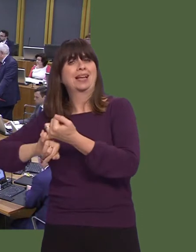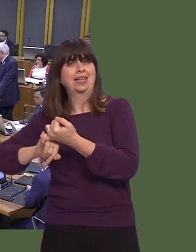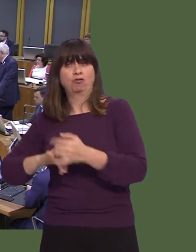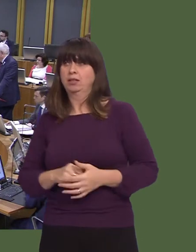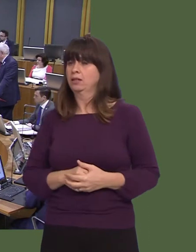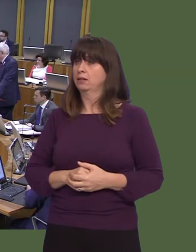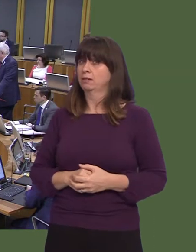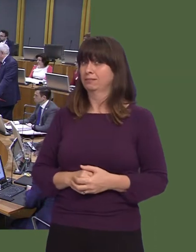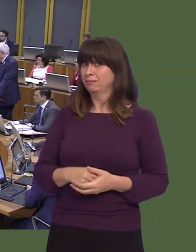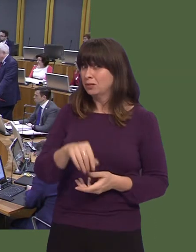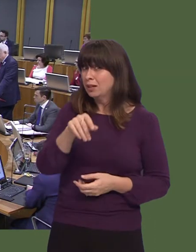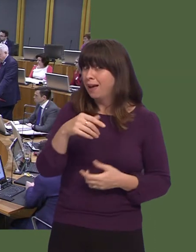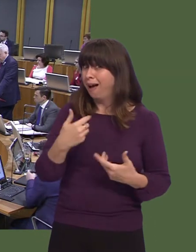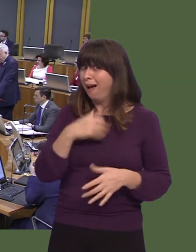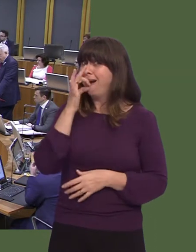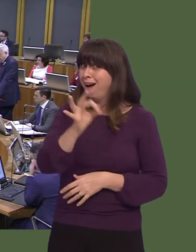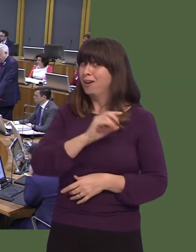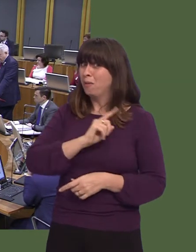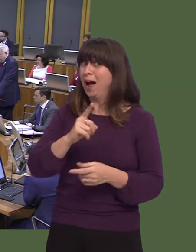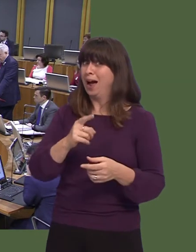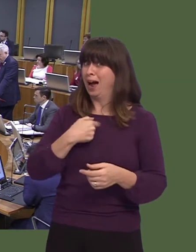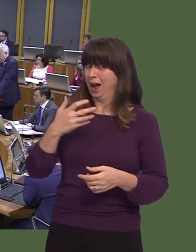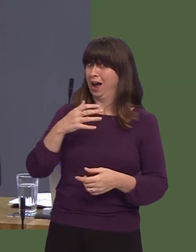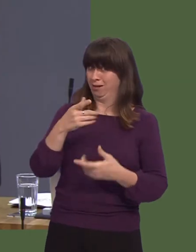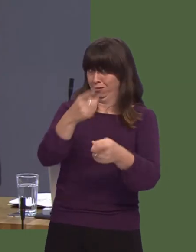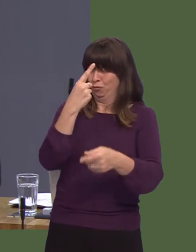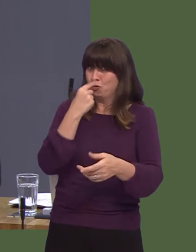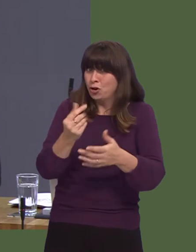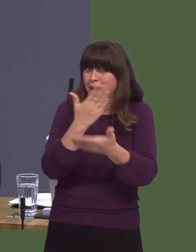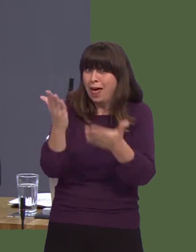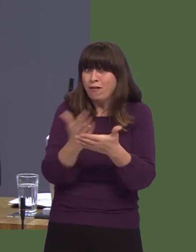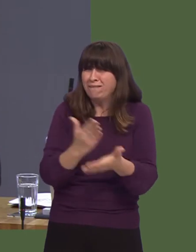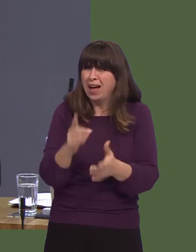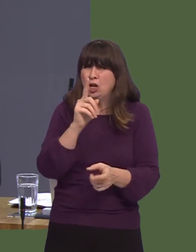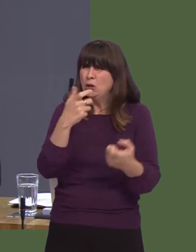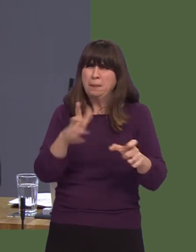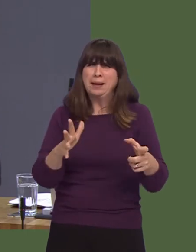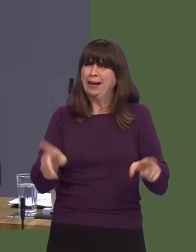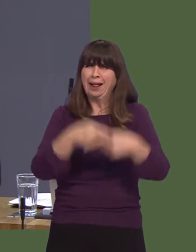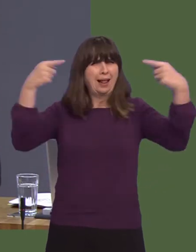opportunity to clarify the situation. It looks as though you've given two contradictory answers: